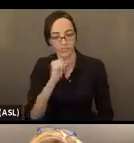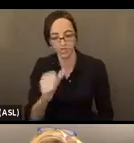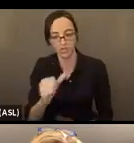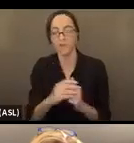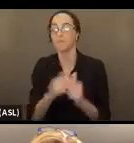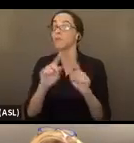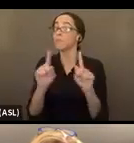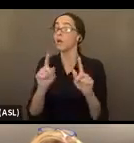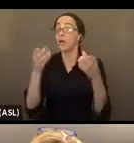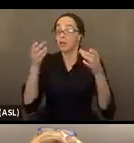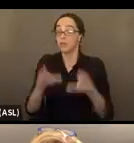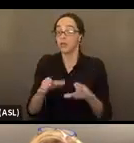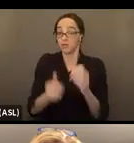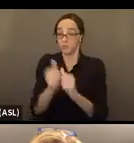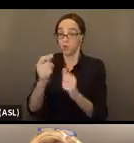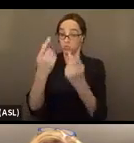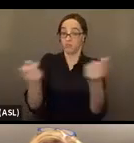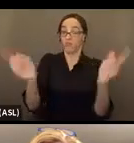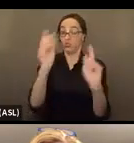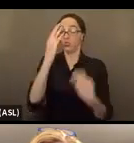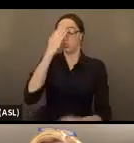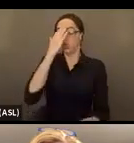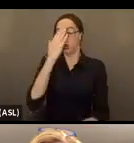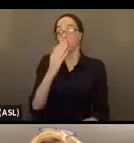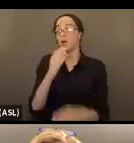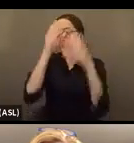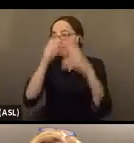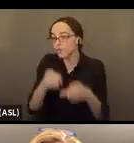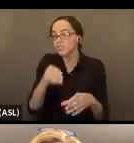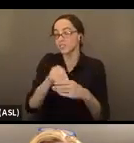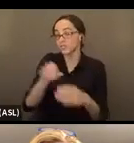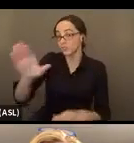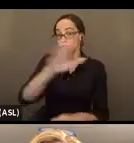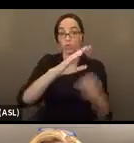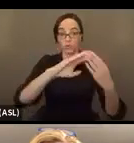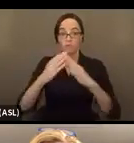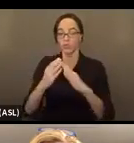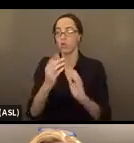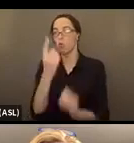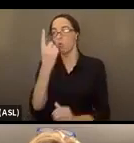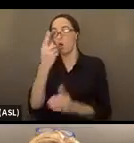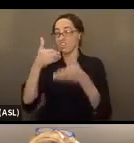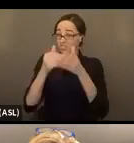own communities that one neighbor or that one person who may have some limitations and may